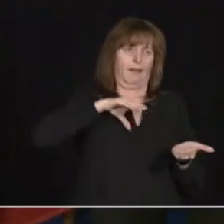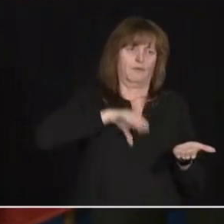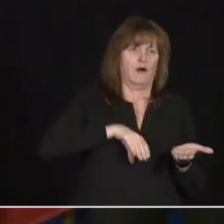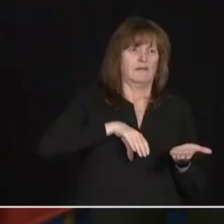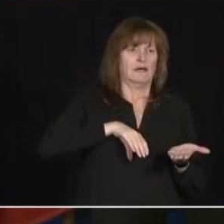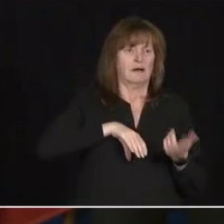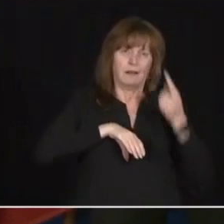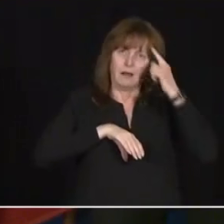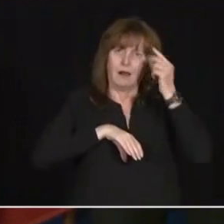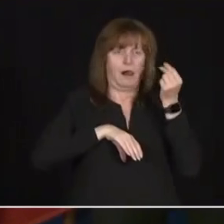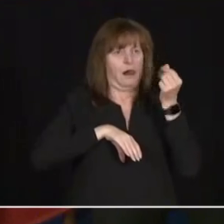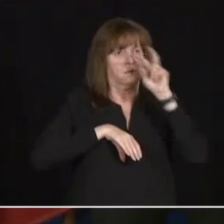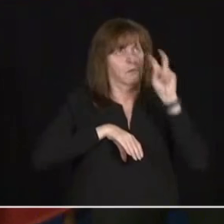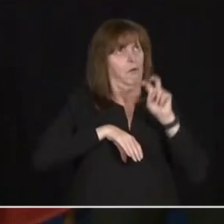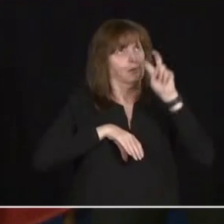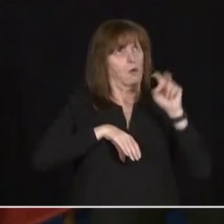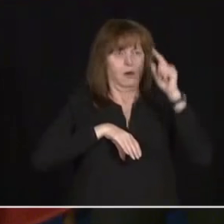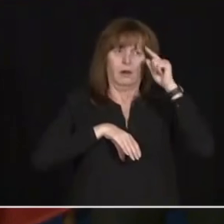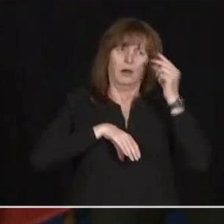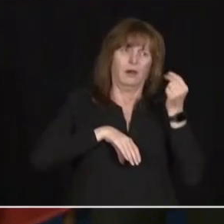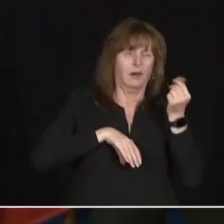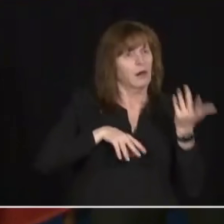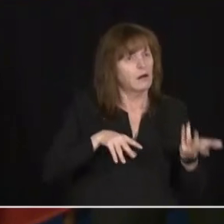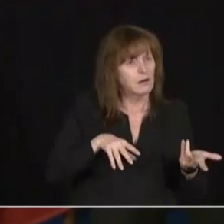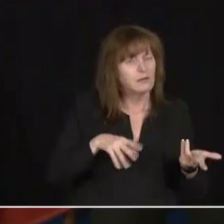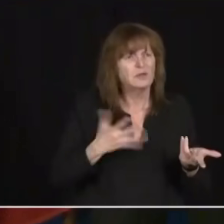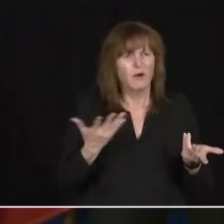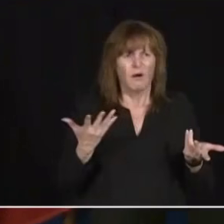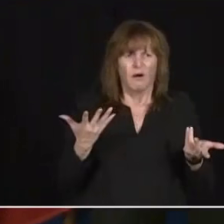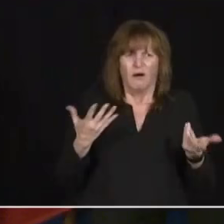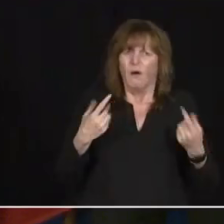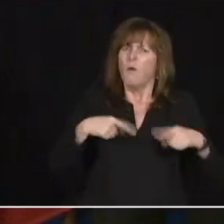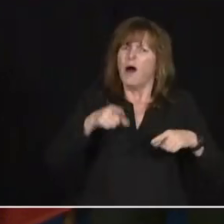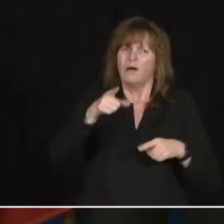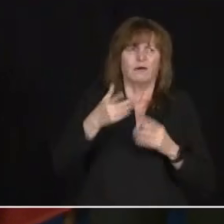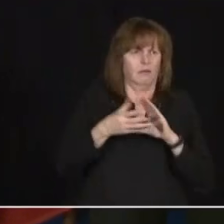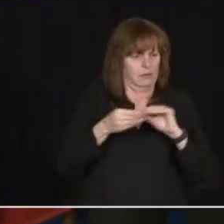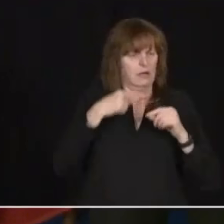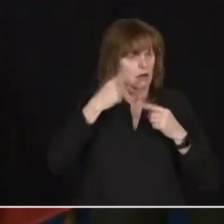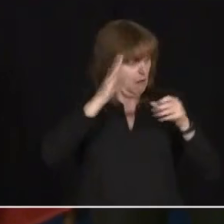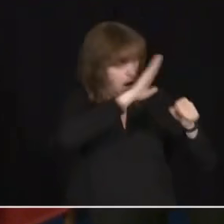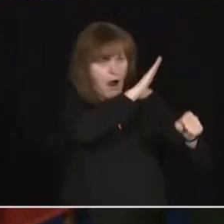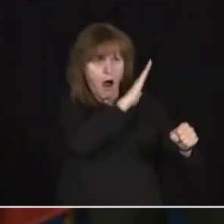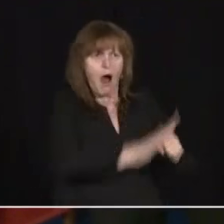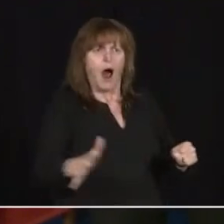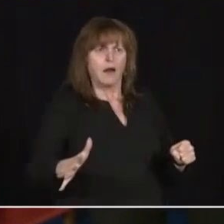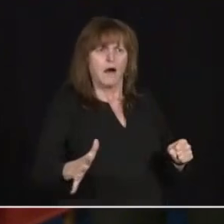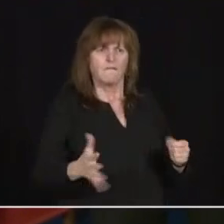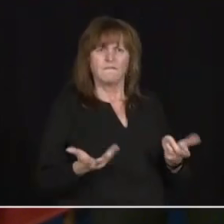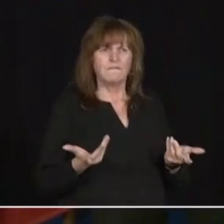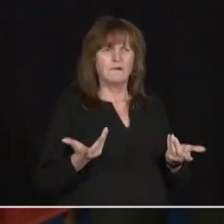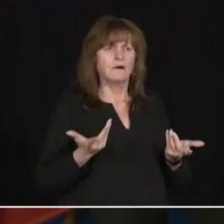profit and are about is the bottom line. When do you say we are going